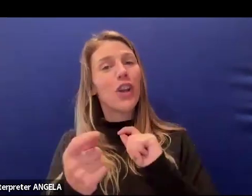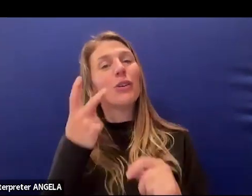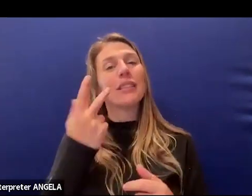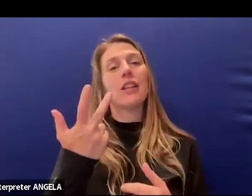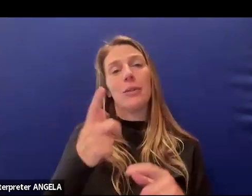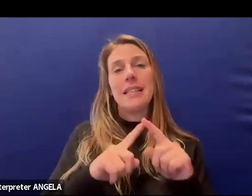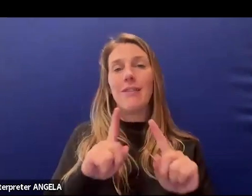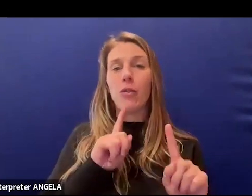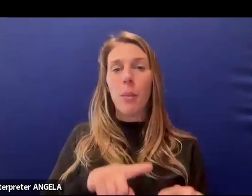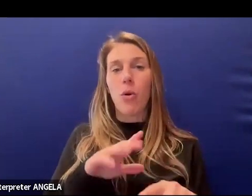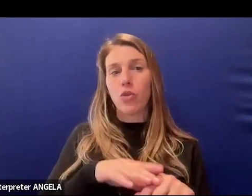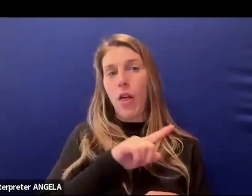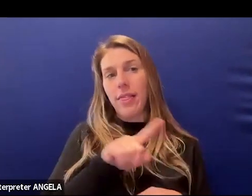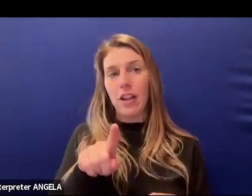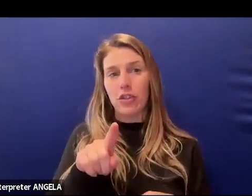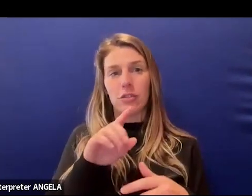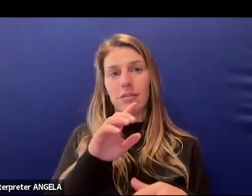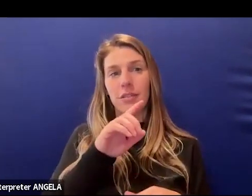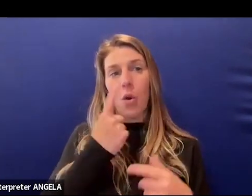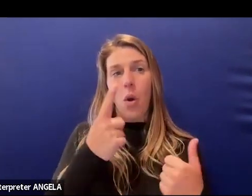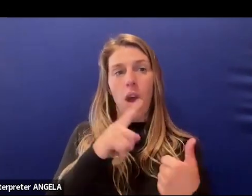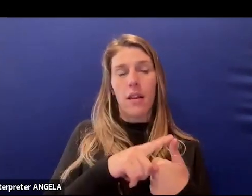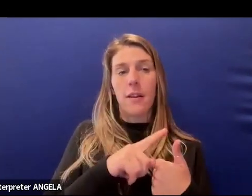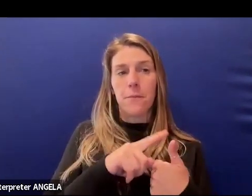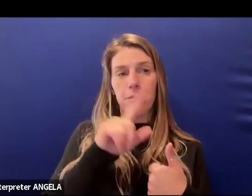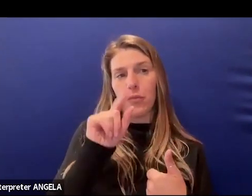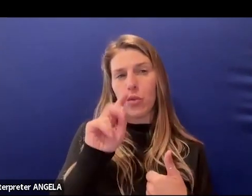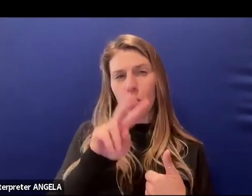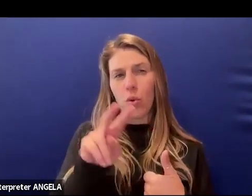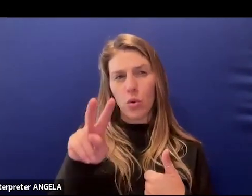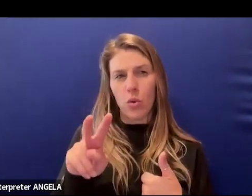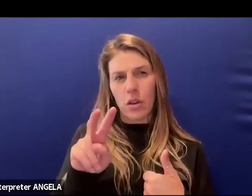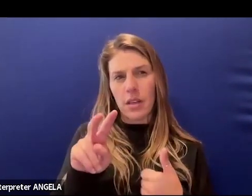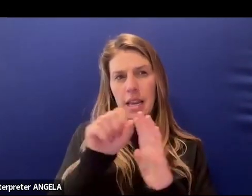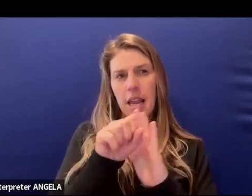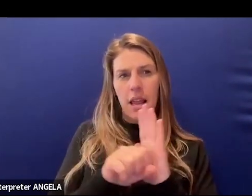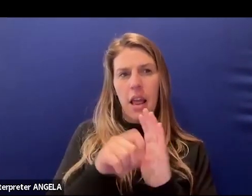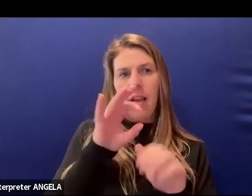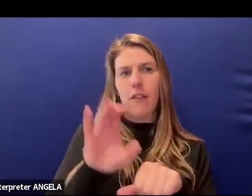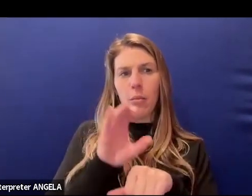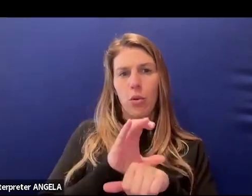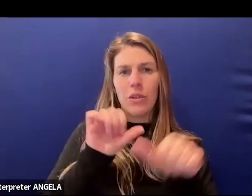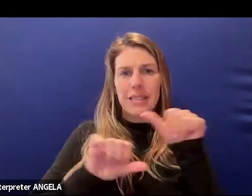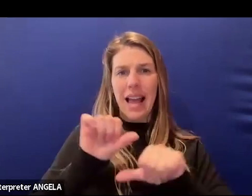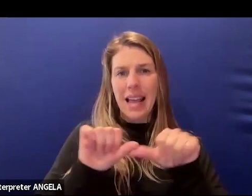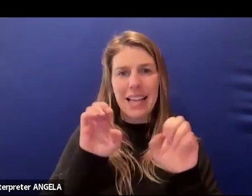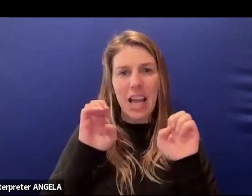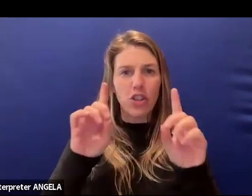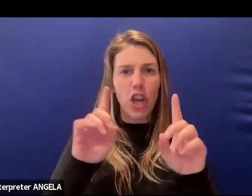That covers three different reports on the screen at the moment. One is the 2022 State of Computer Science Education Report.